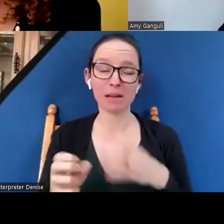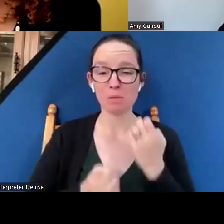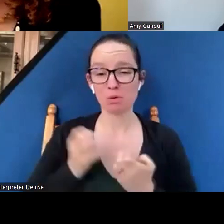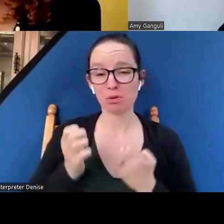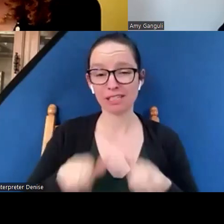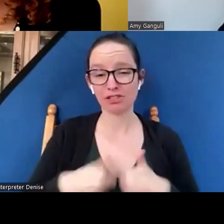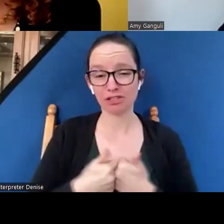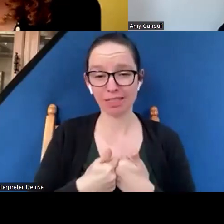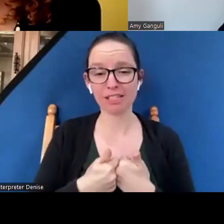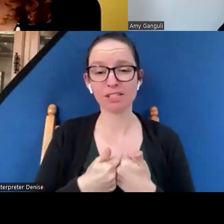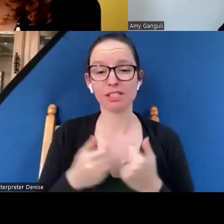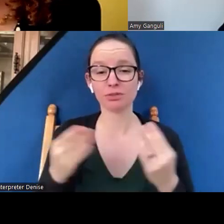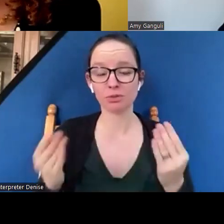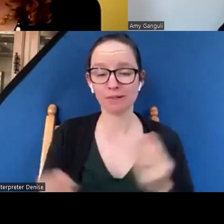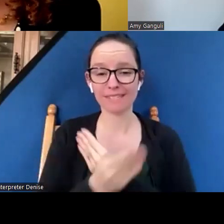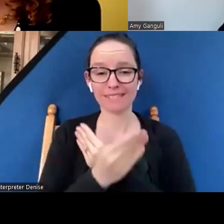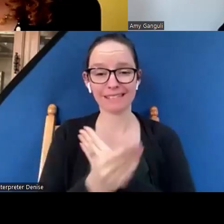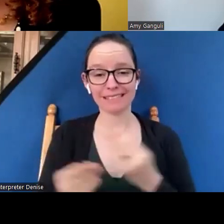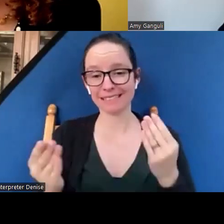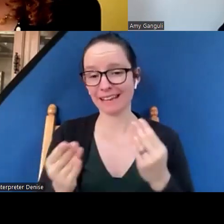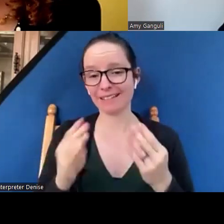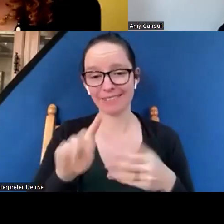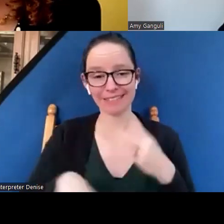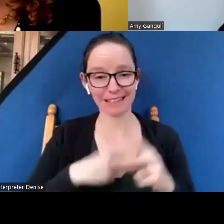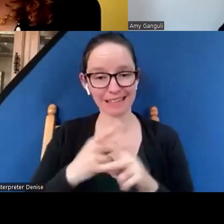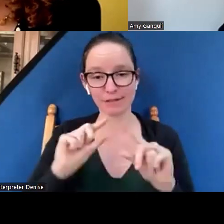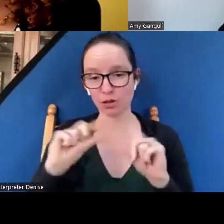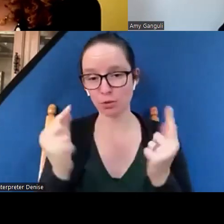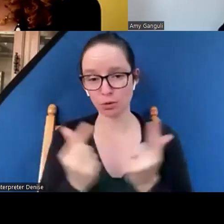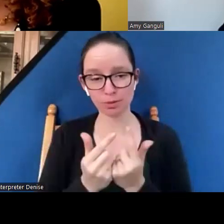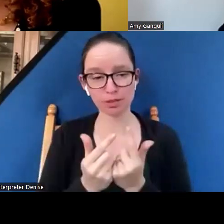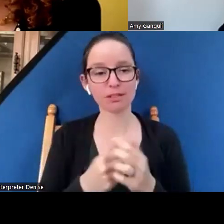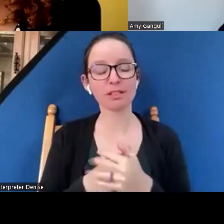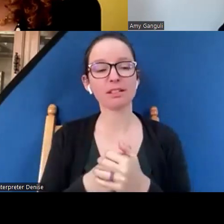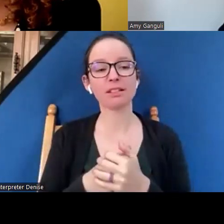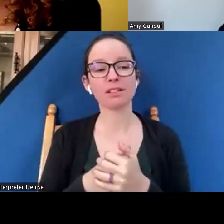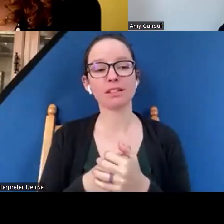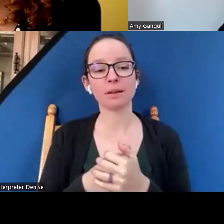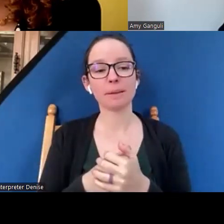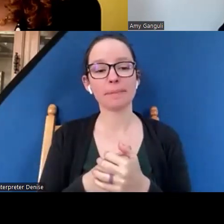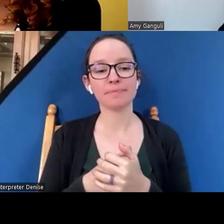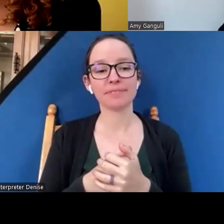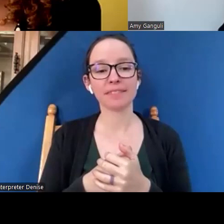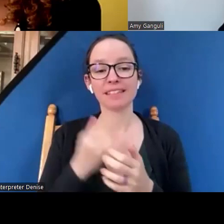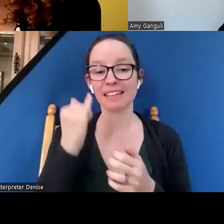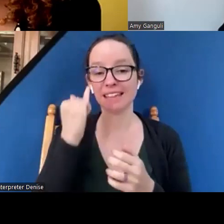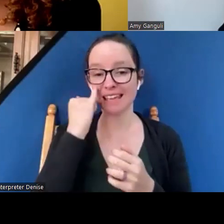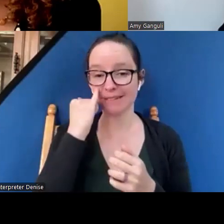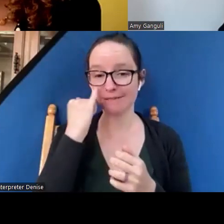these kinds of groups. And you know you're if you're empathetic, as many of us are,